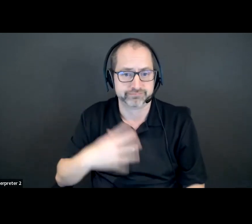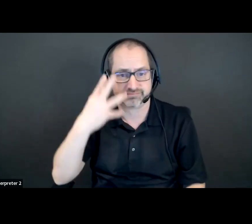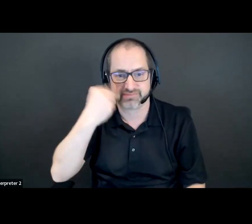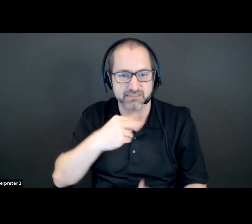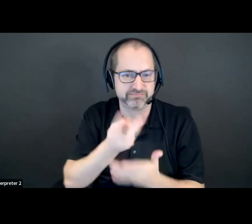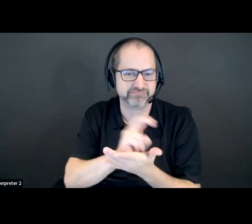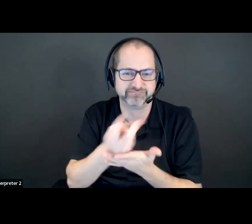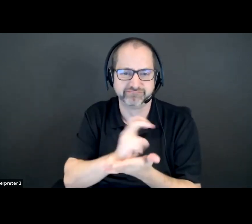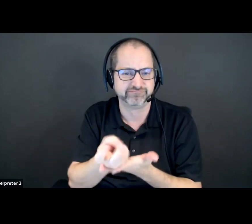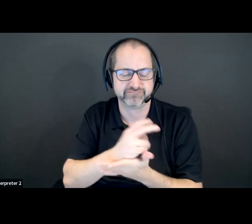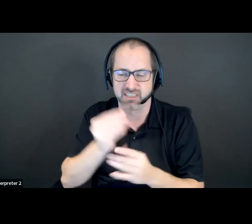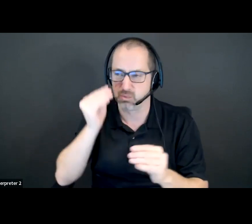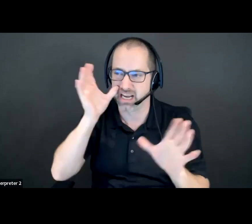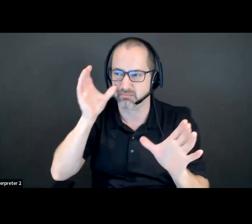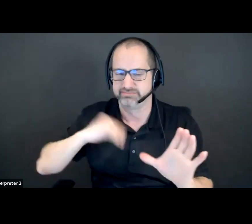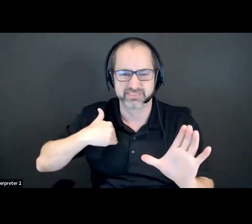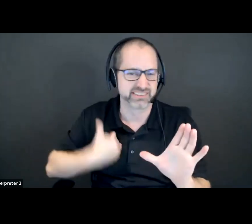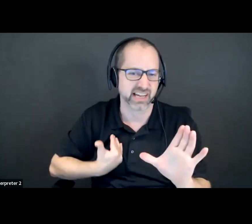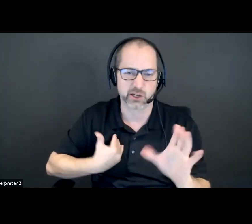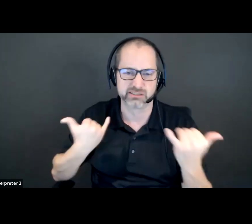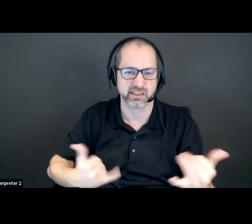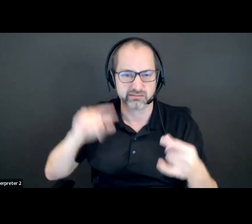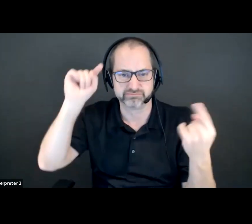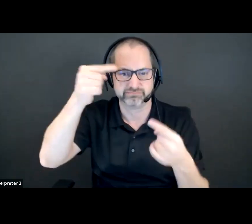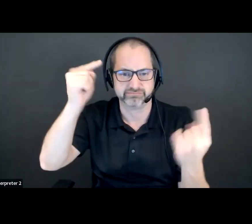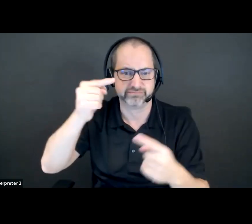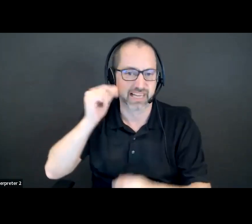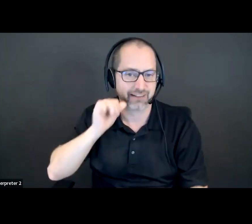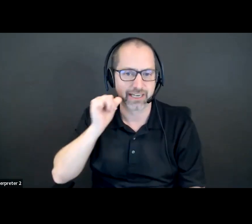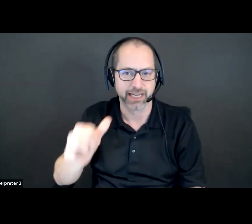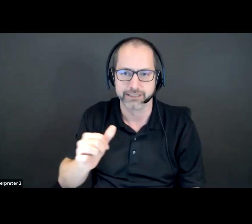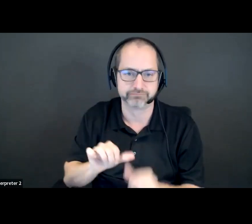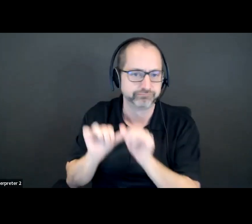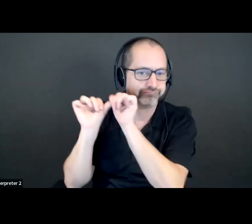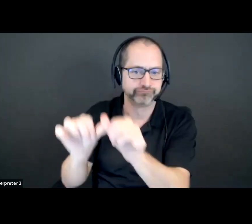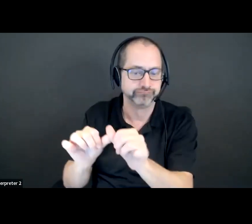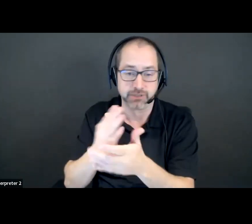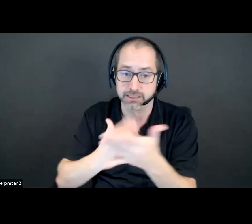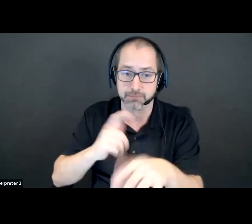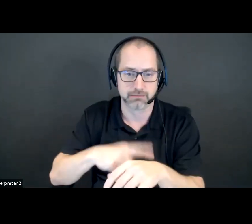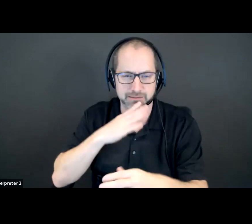the time I have headaches every day sometimes they're so bad they wake me up from sleep. I